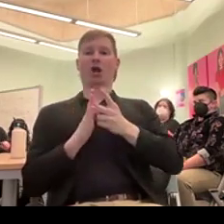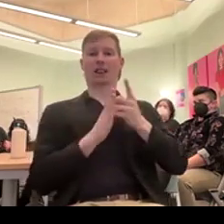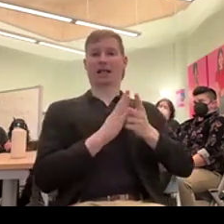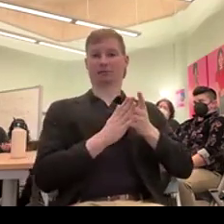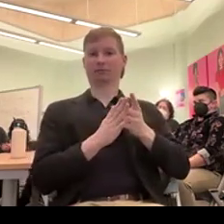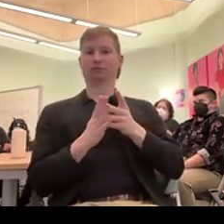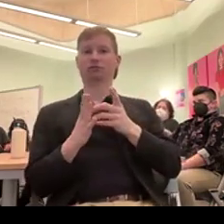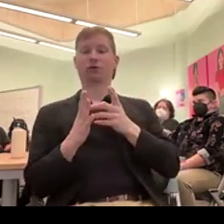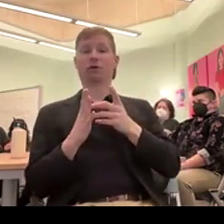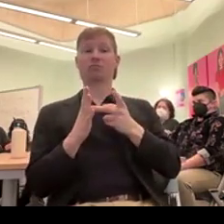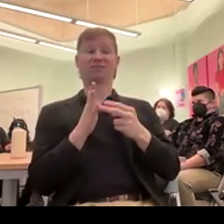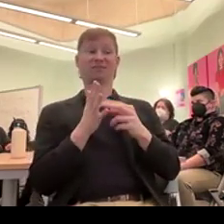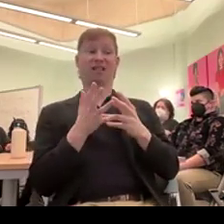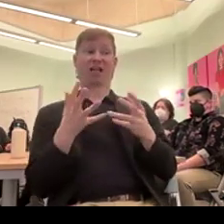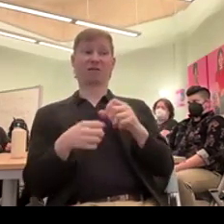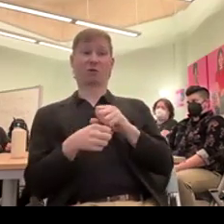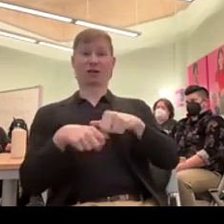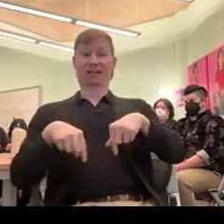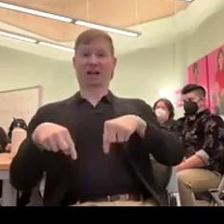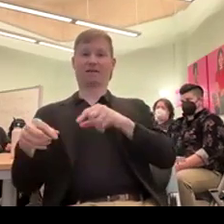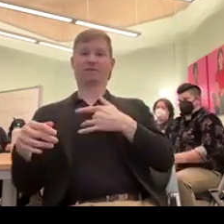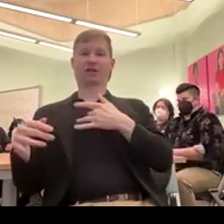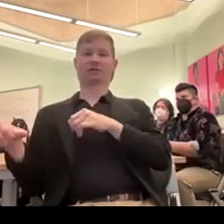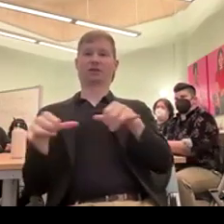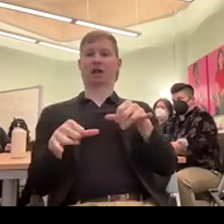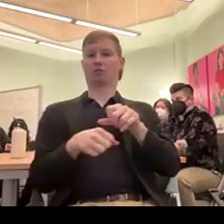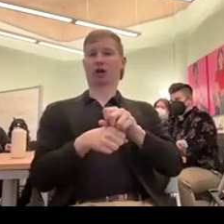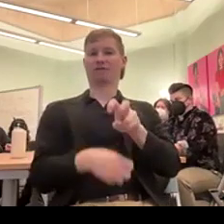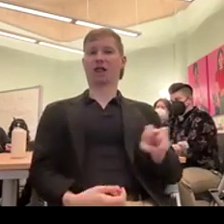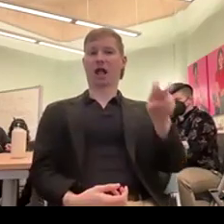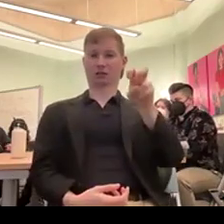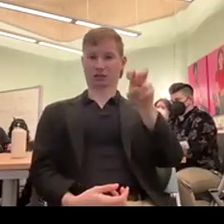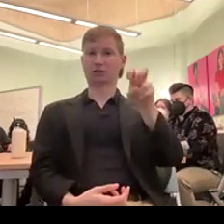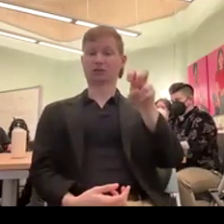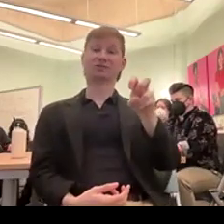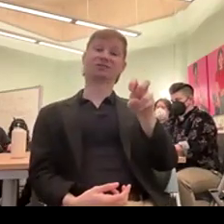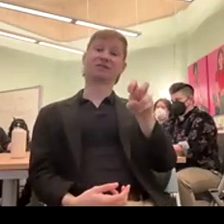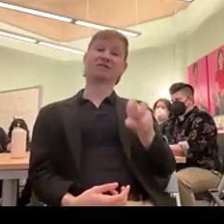am... it's an hourly position so a lot of the work here actually feels very similar to working